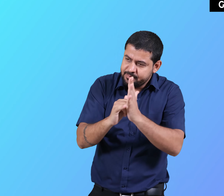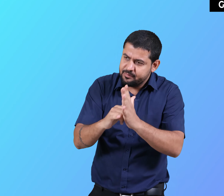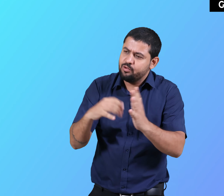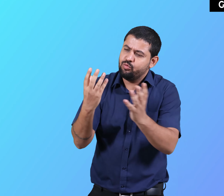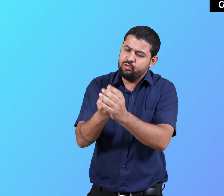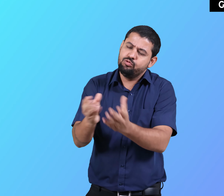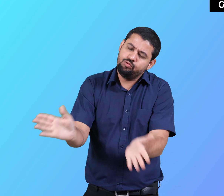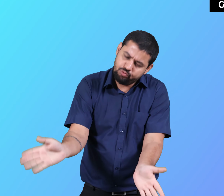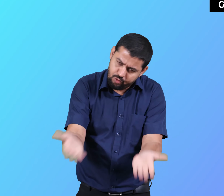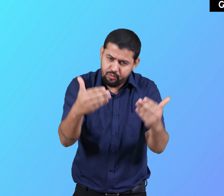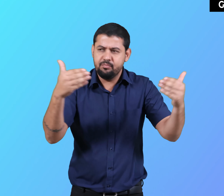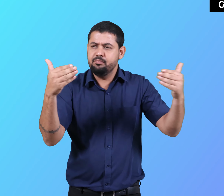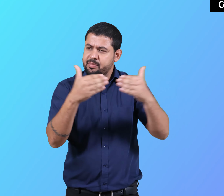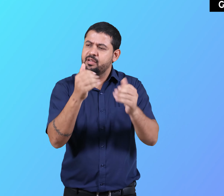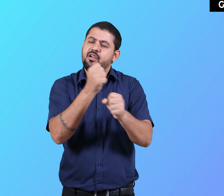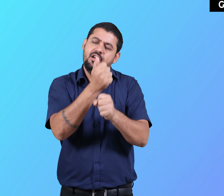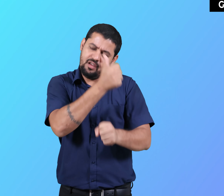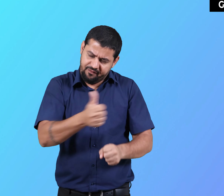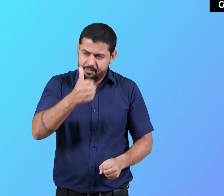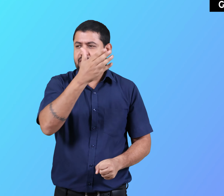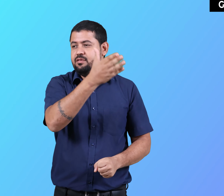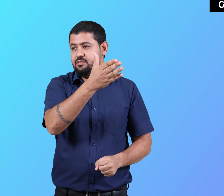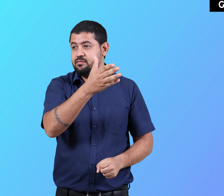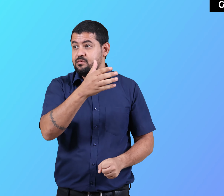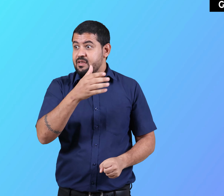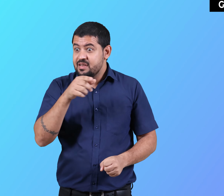Now, take Benjamin and leave right away to go see the man.